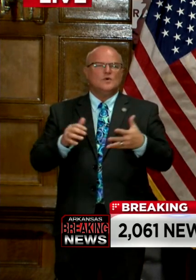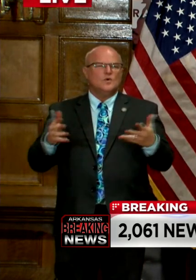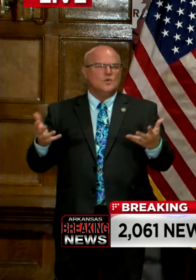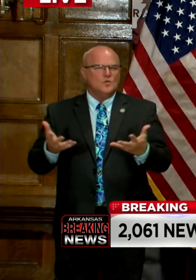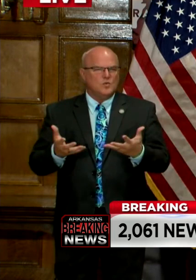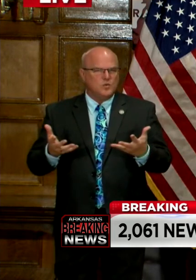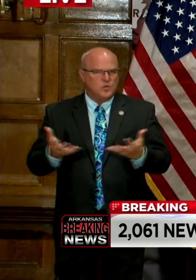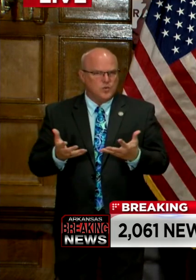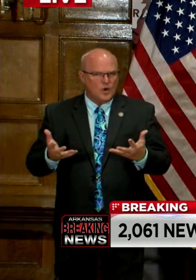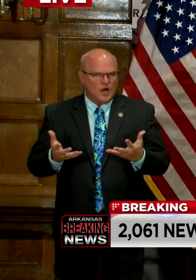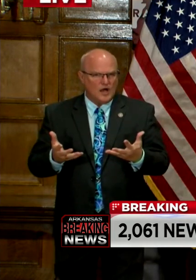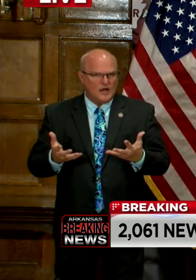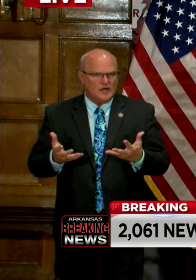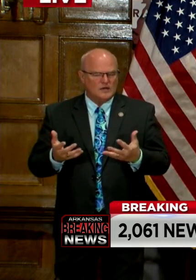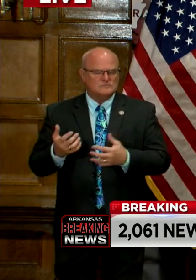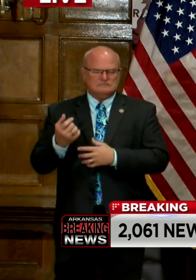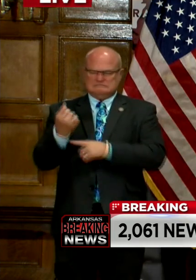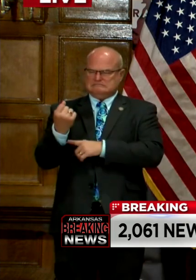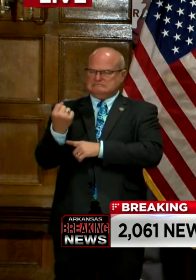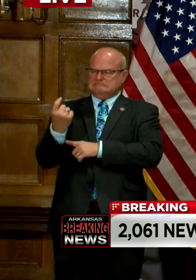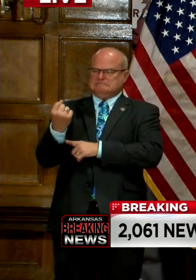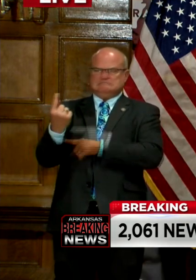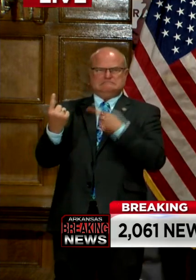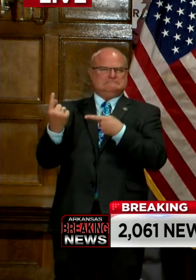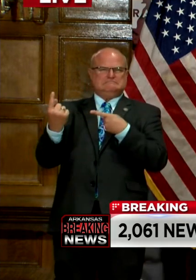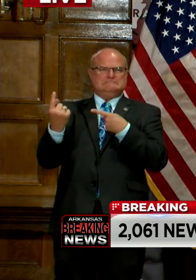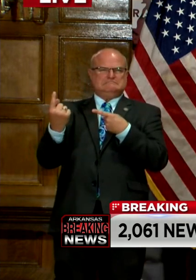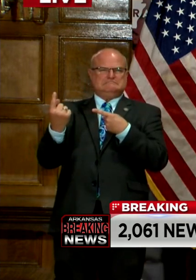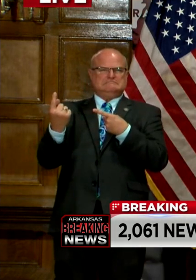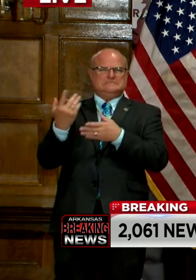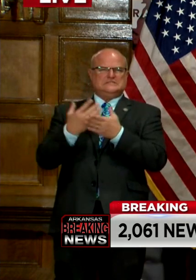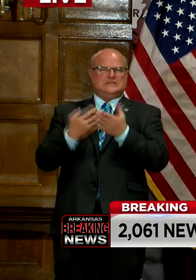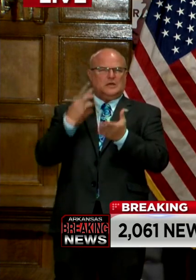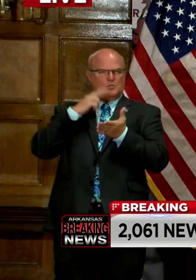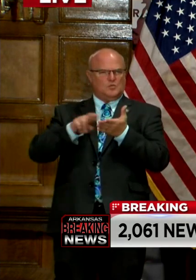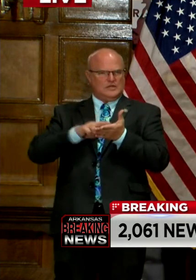SEE IF YOU OR SOME TASK FORCE MEMBERS COULD ELABORATE ON